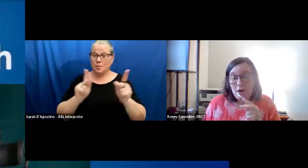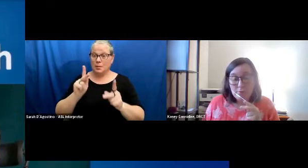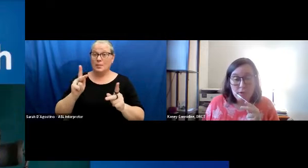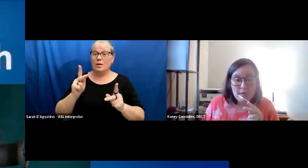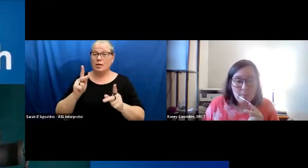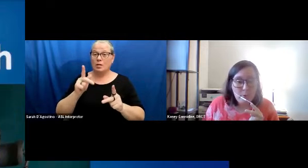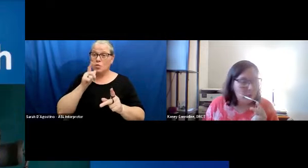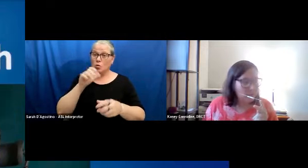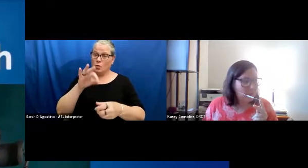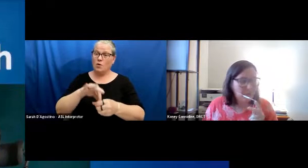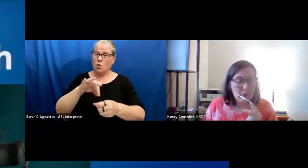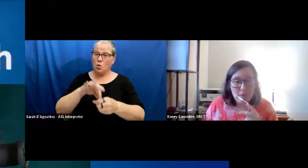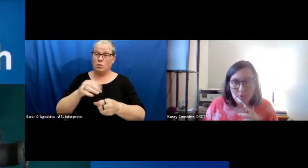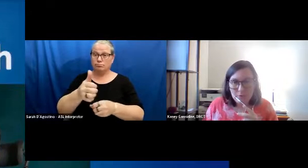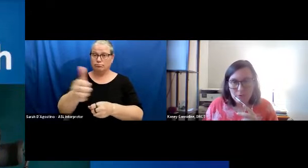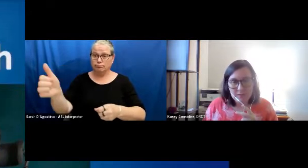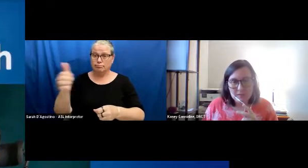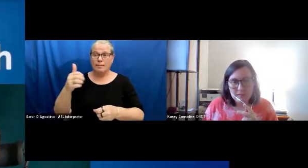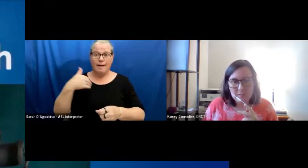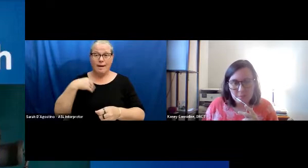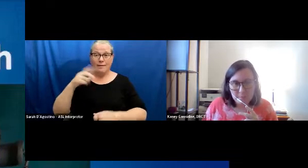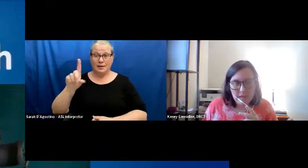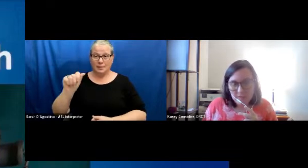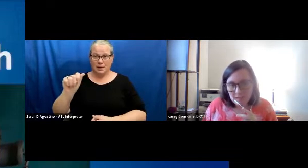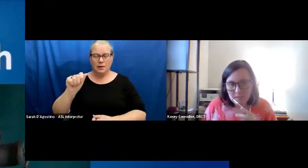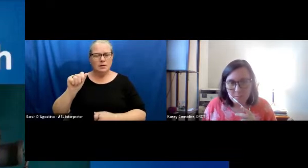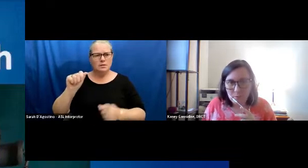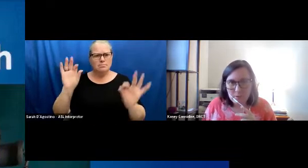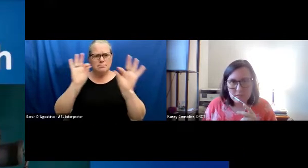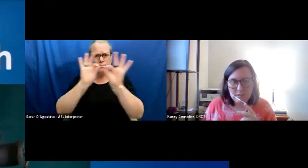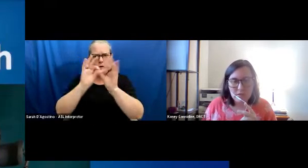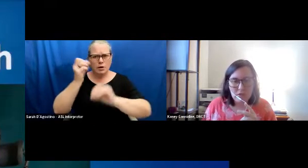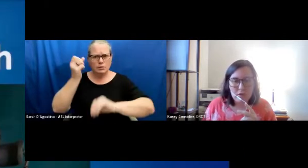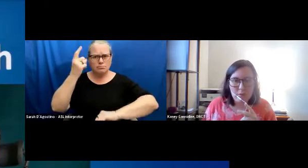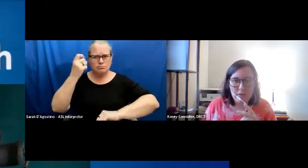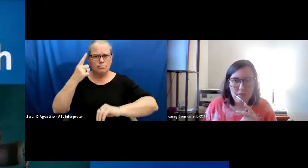are really important for a number of reasons but i think it's important to start with